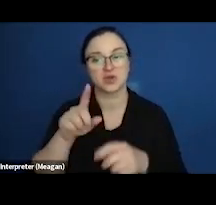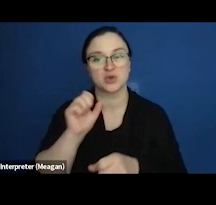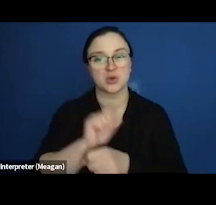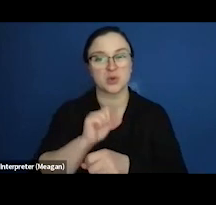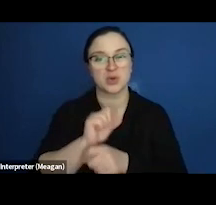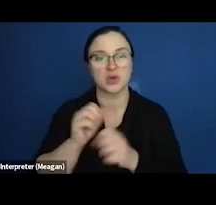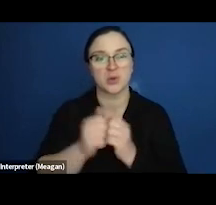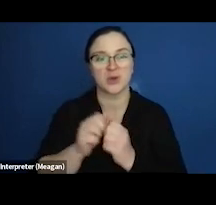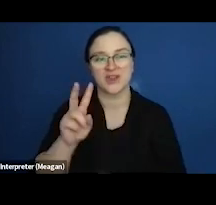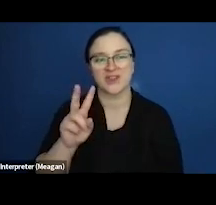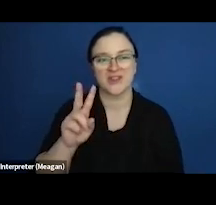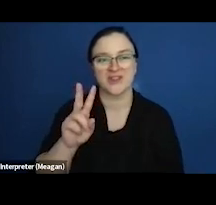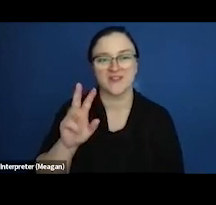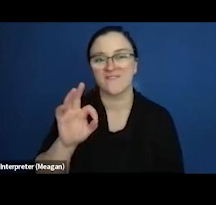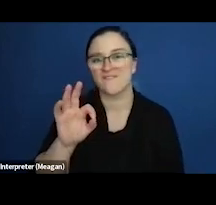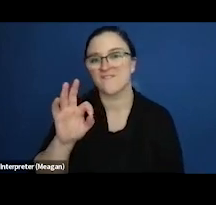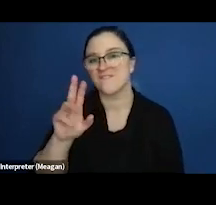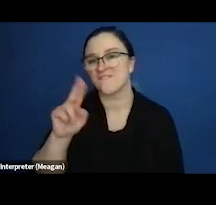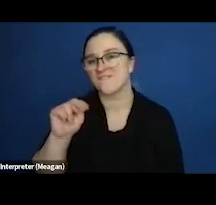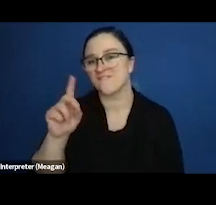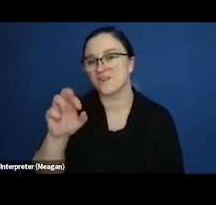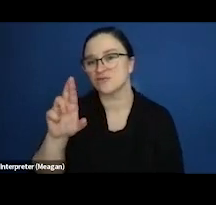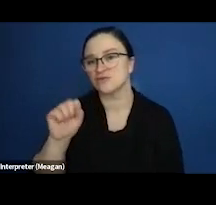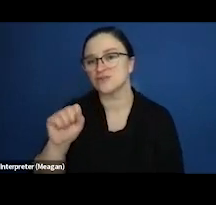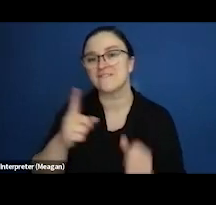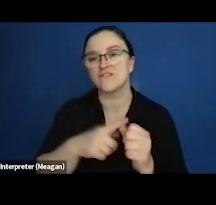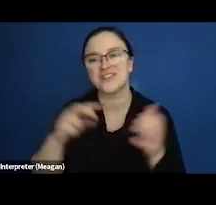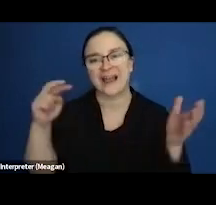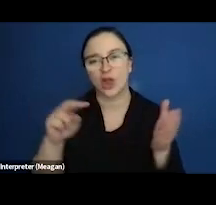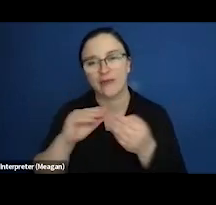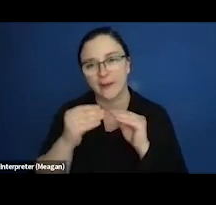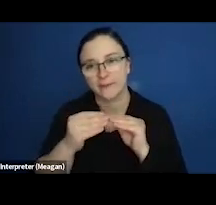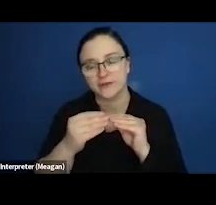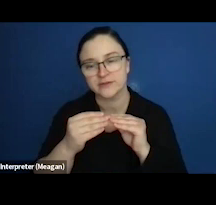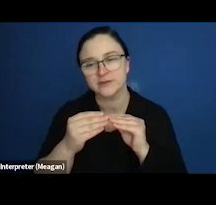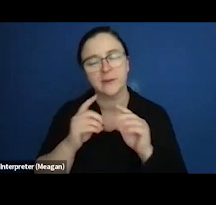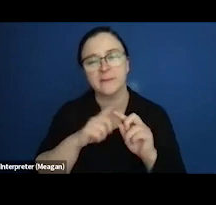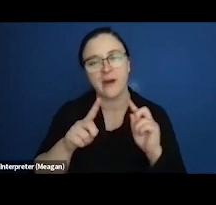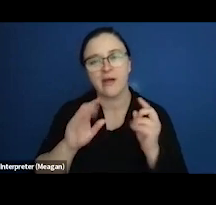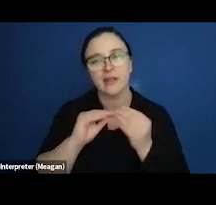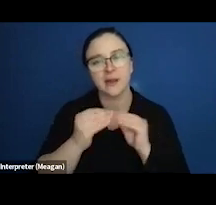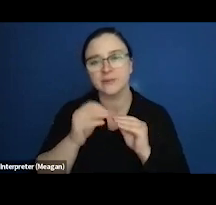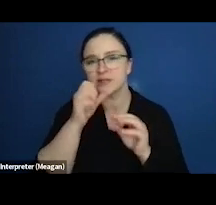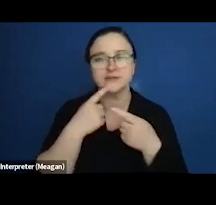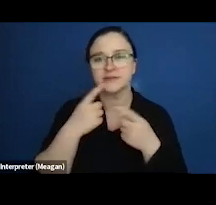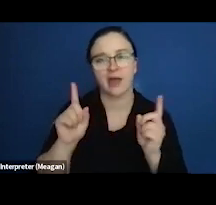the first thing they look at is the numbers. Well, what does your number reflect? But the numbers does not really tell the whole story.